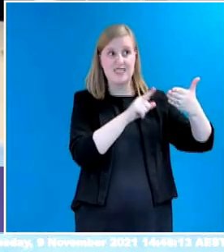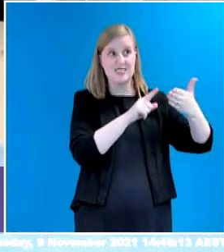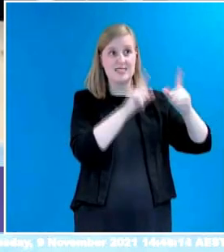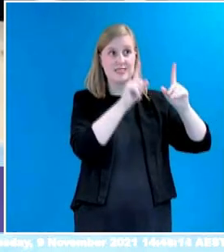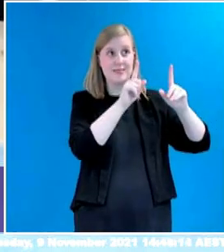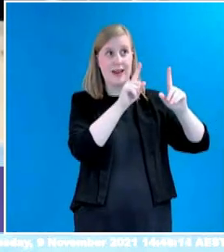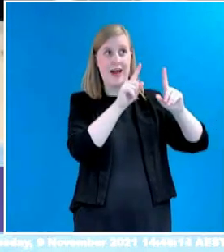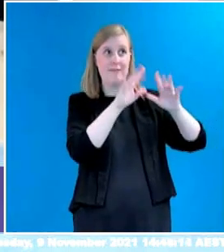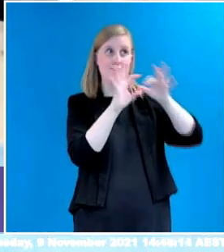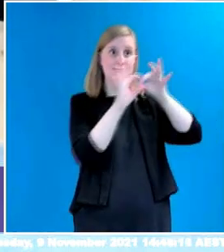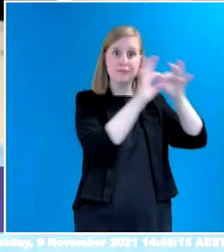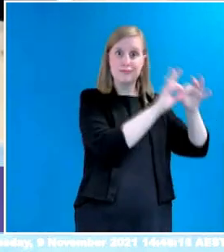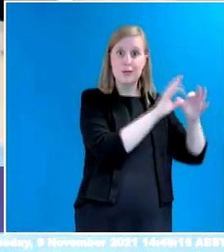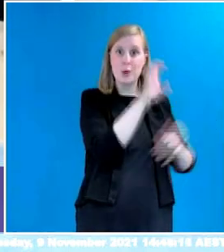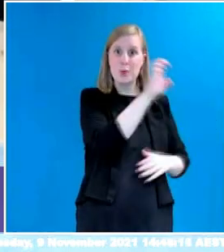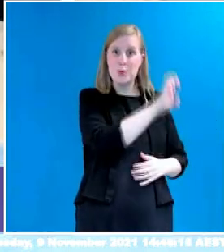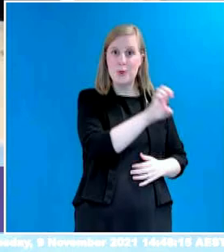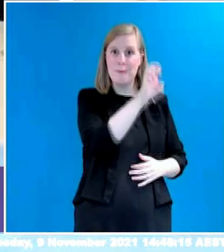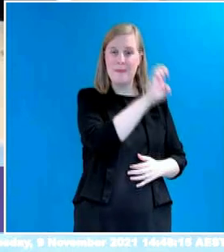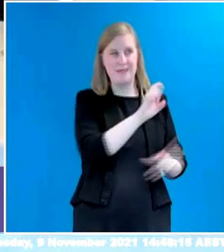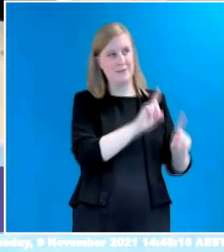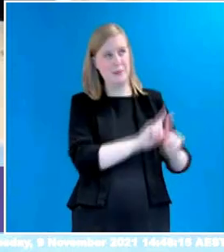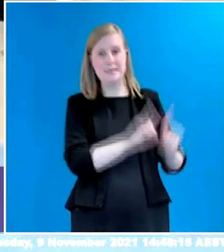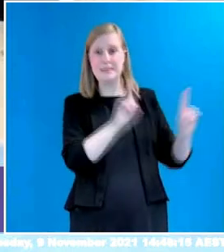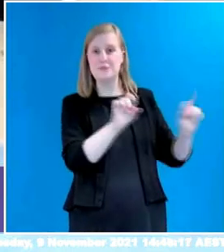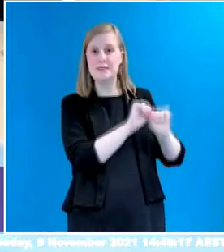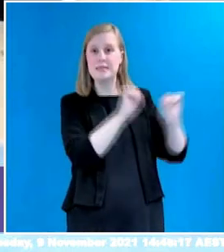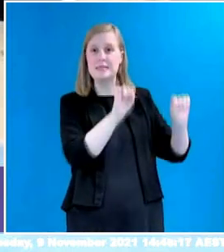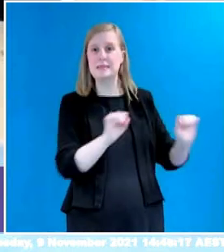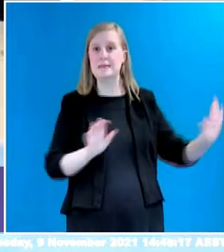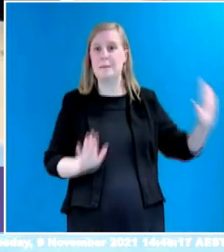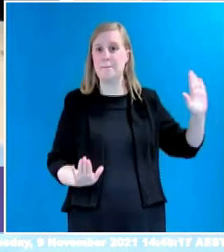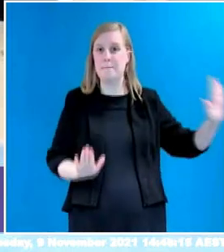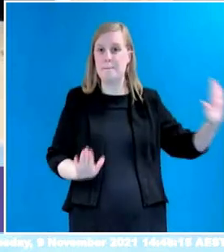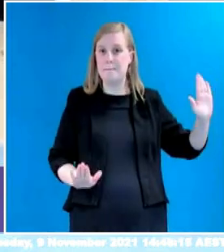But, of course, the Convention also required us to positively remove certain